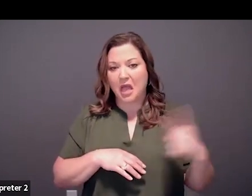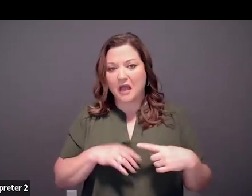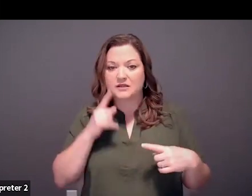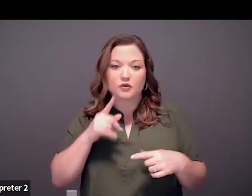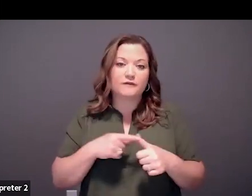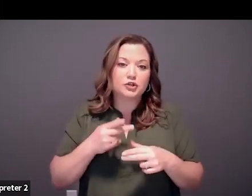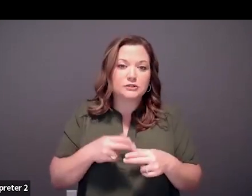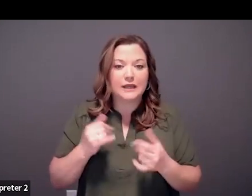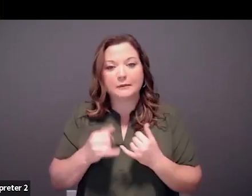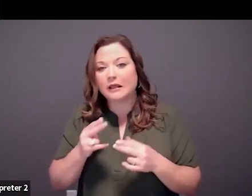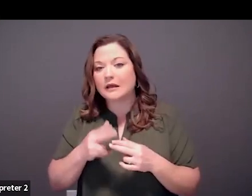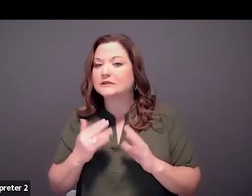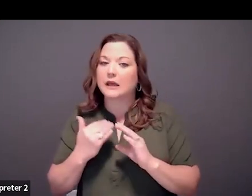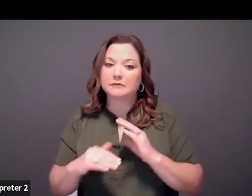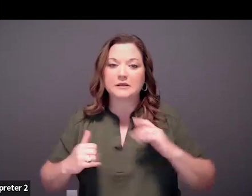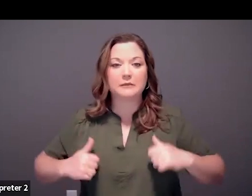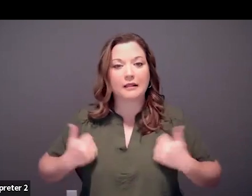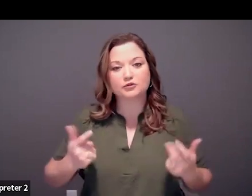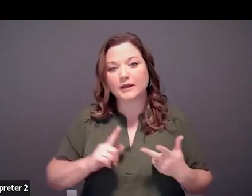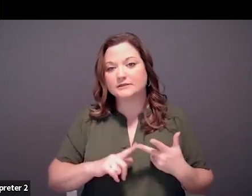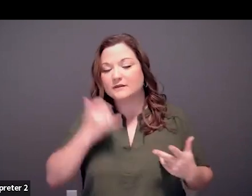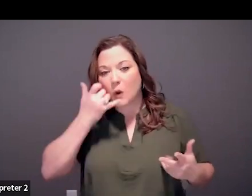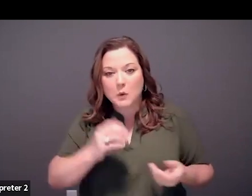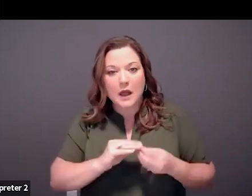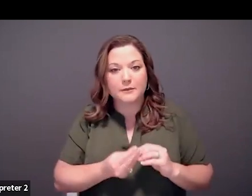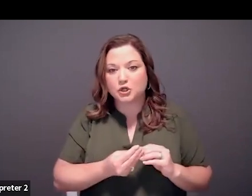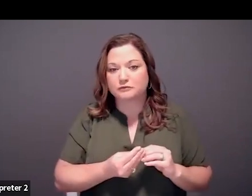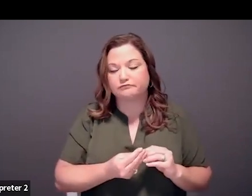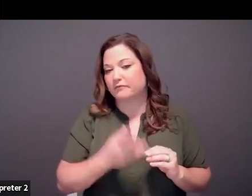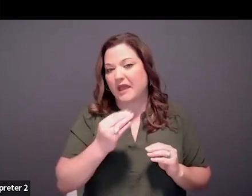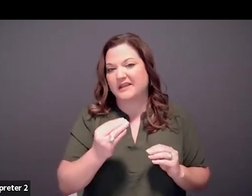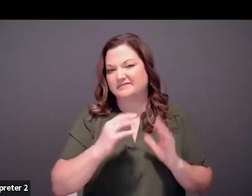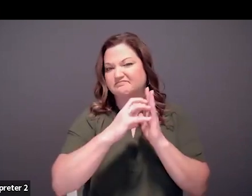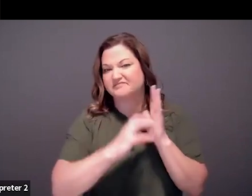last name, email address, phone number, and a text field, let's say,